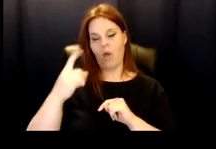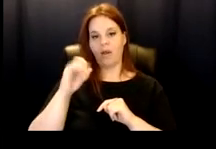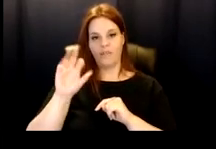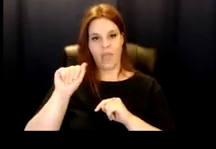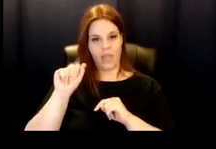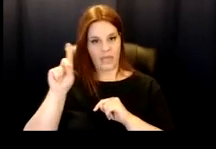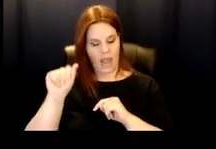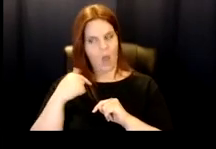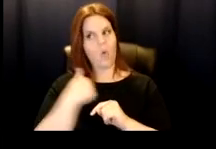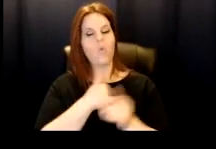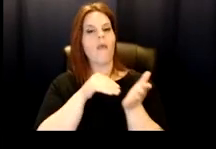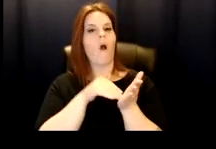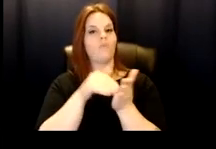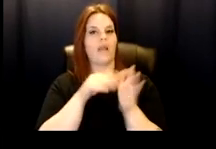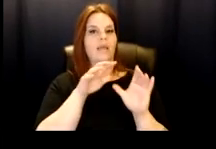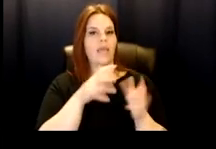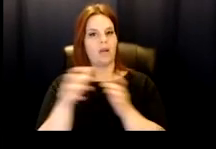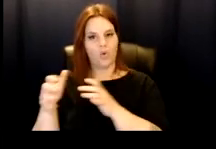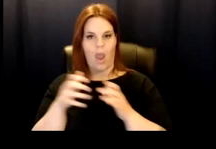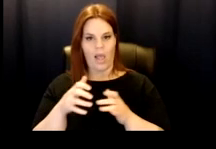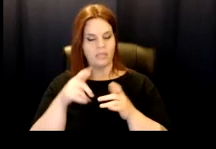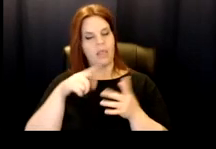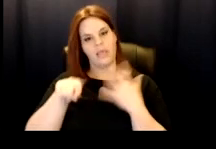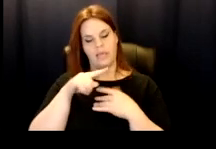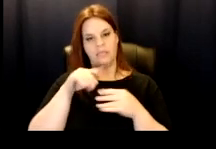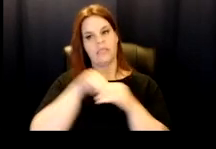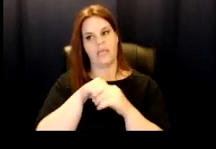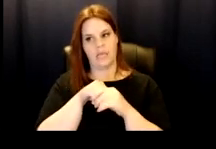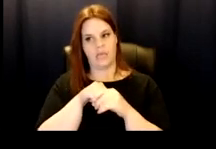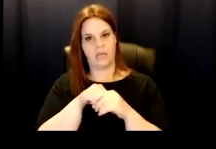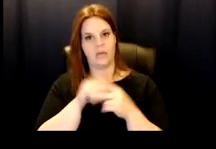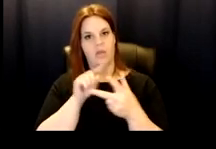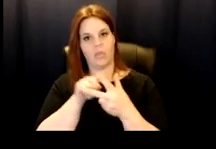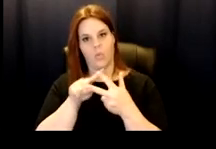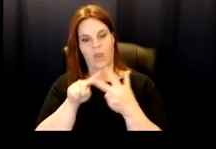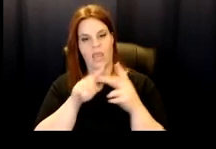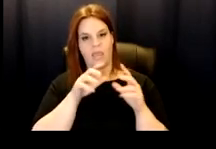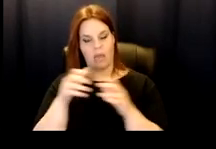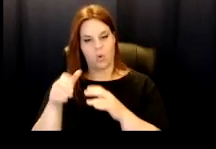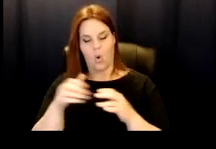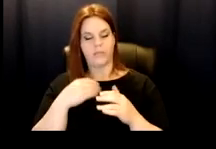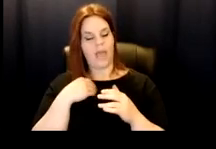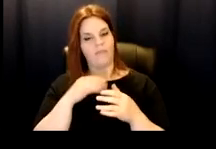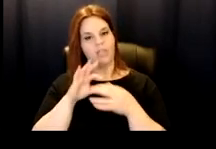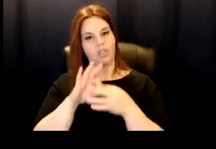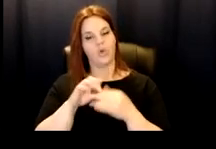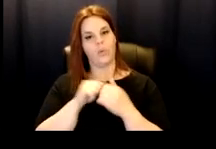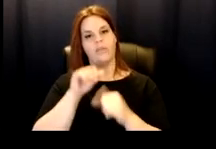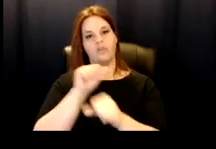And we often categorize these in three categories having to do with job acquisition things like